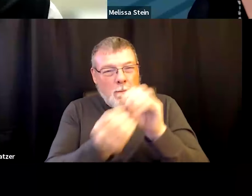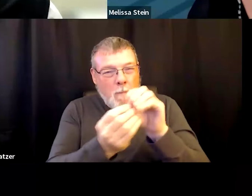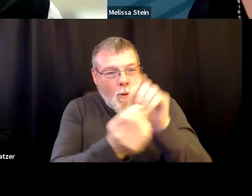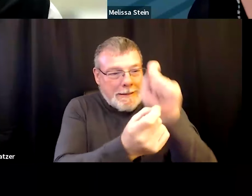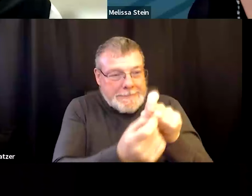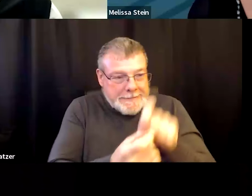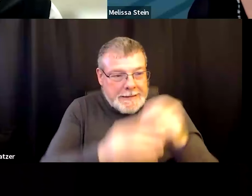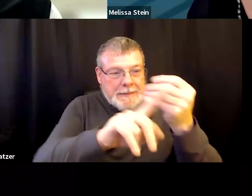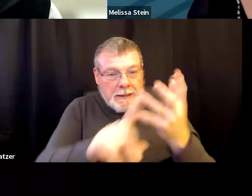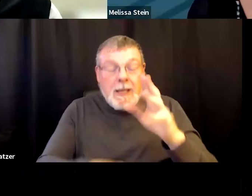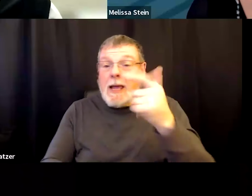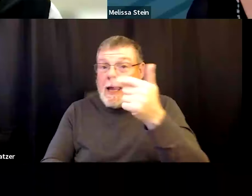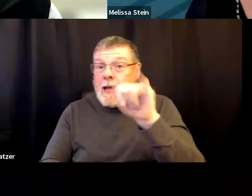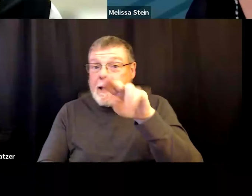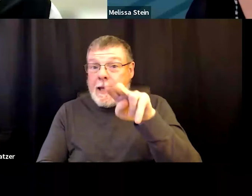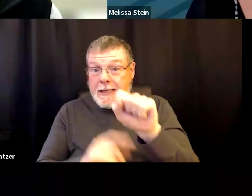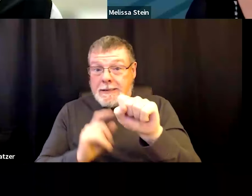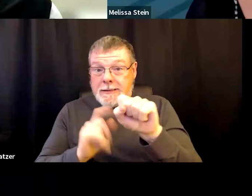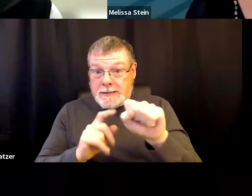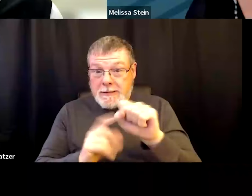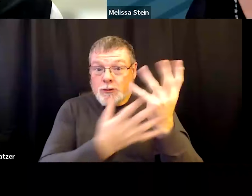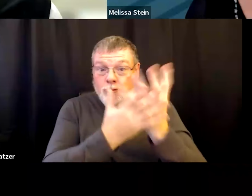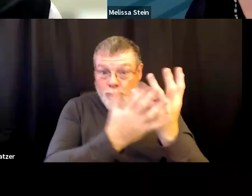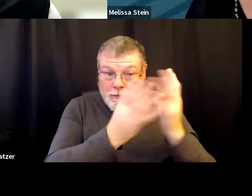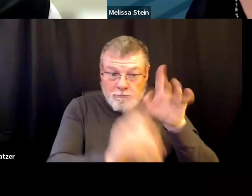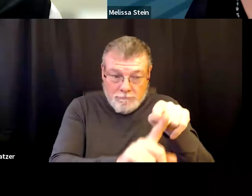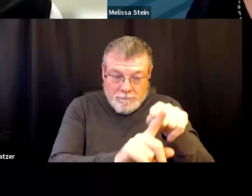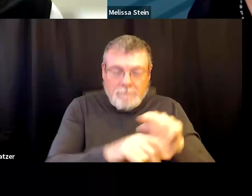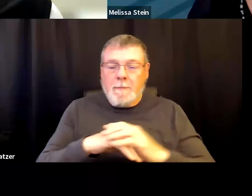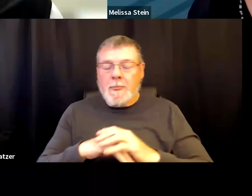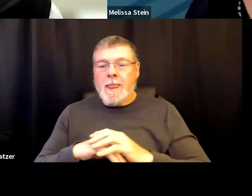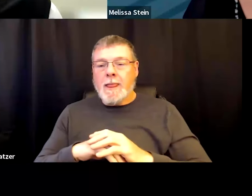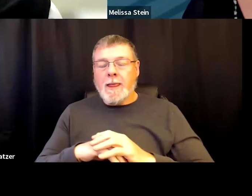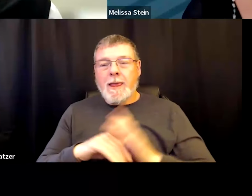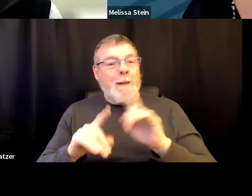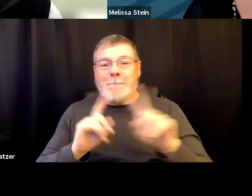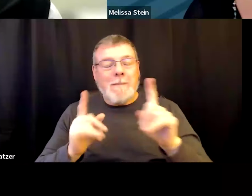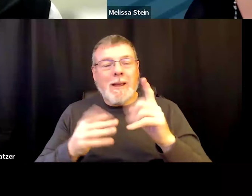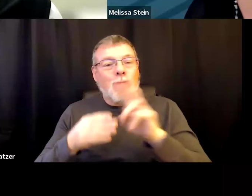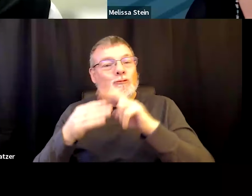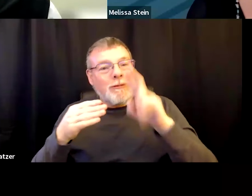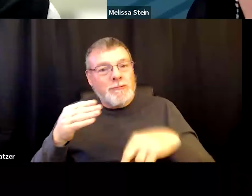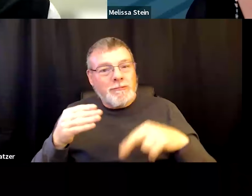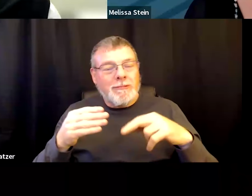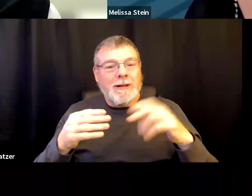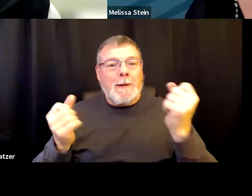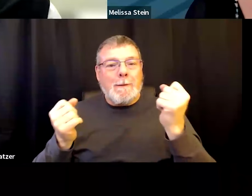like the GAIN simple screener, but what you end up with is many fewer items